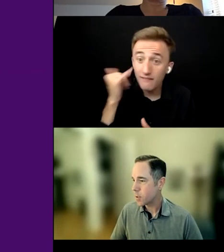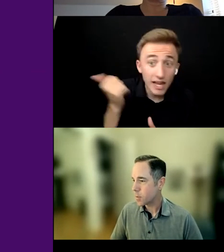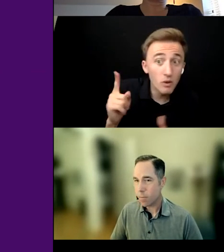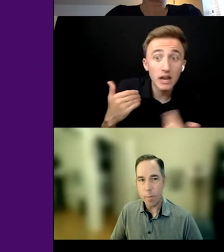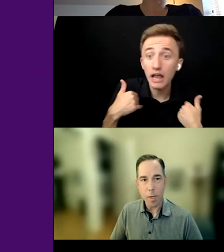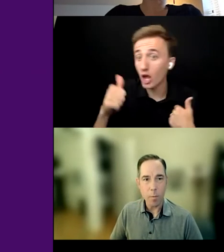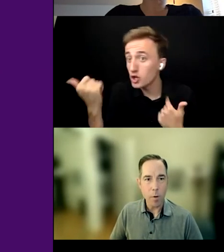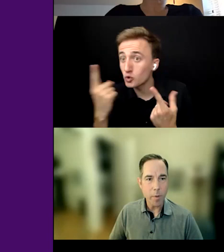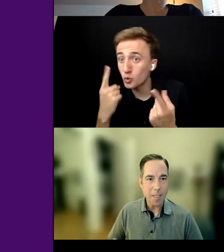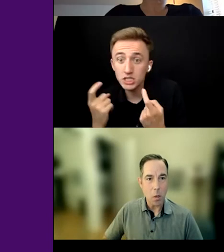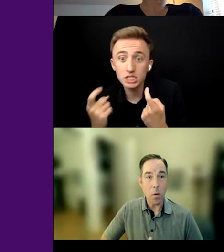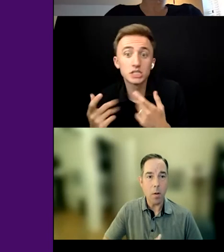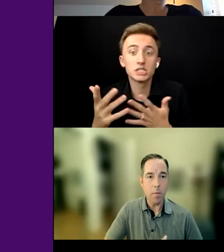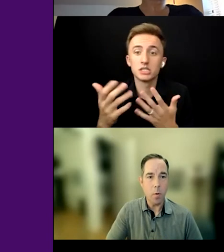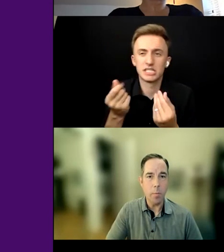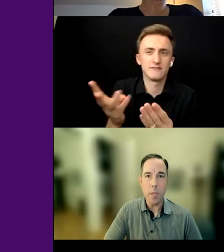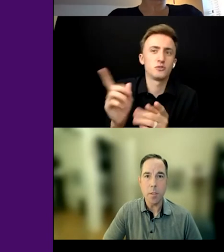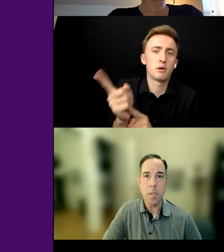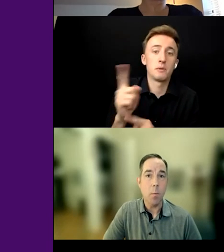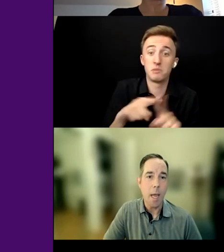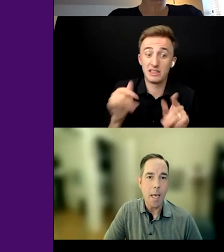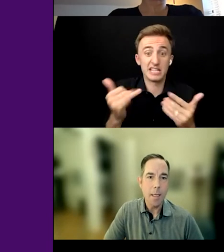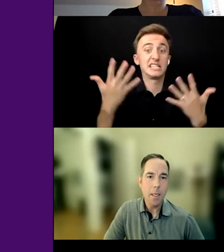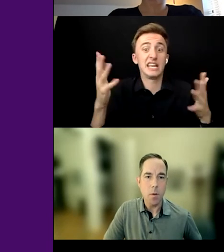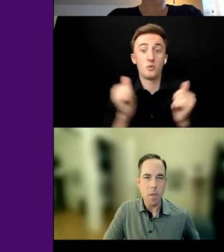we will leave for a couple of moments. That's all the open questions we have. I will give